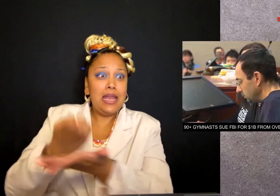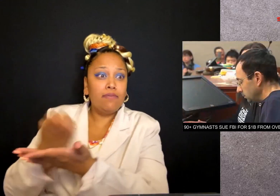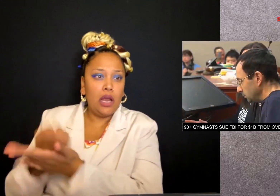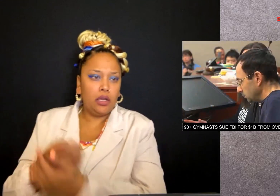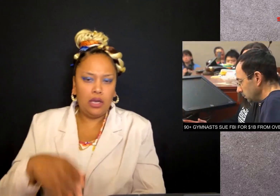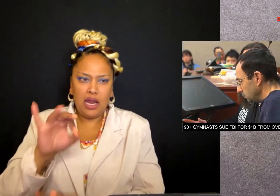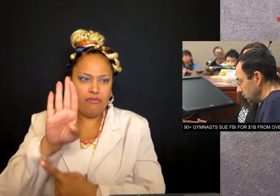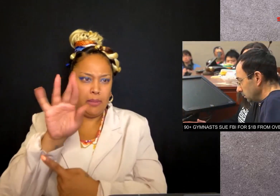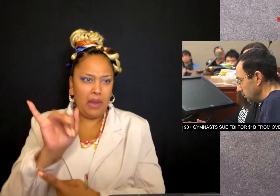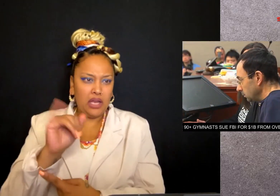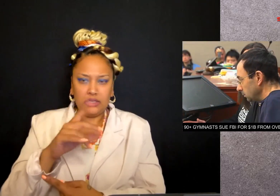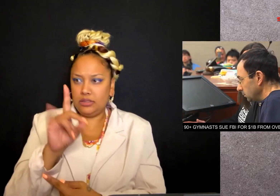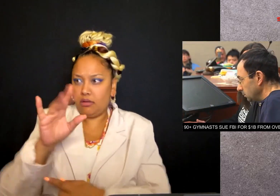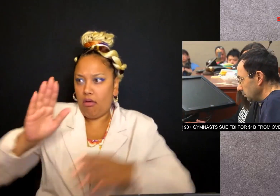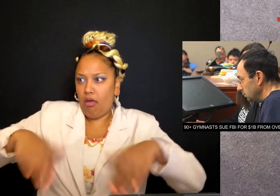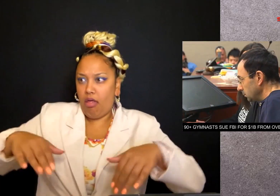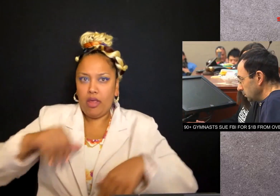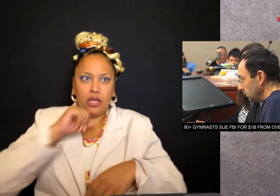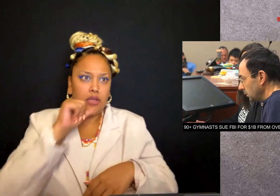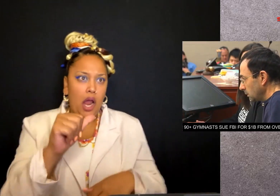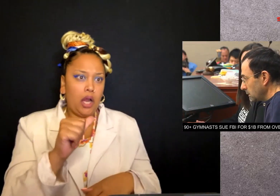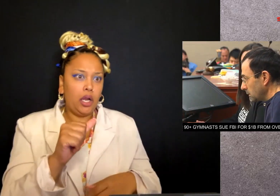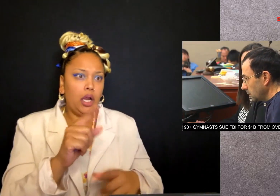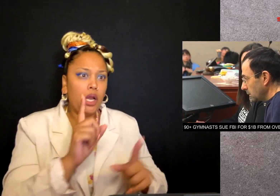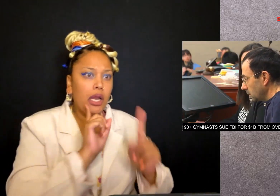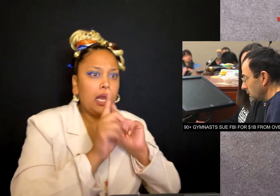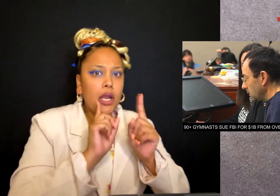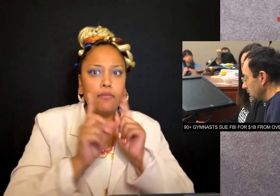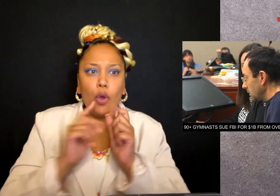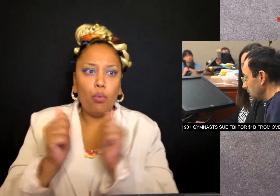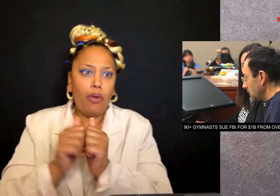but lawyers for the gymnasts say despite credible evidence he FBI